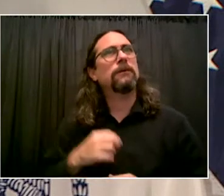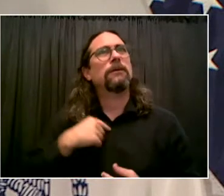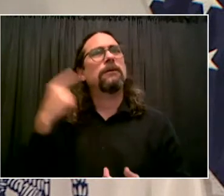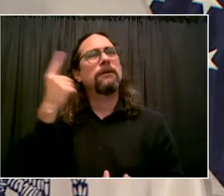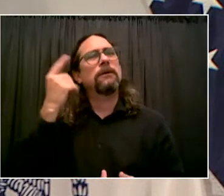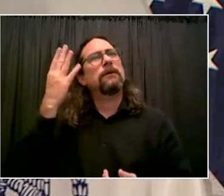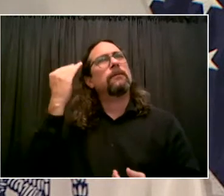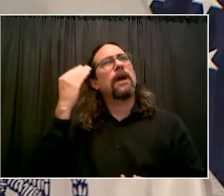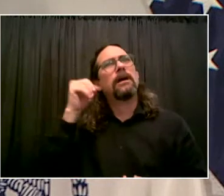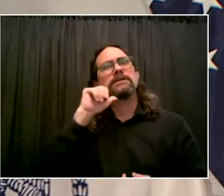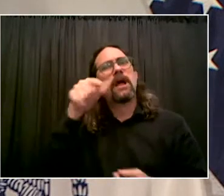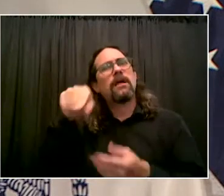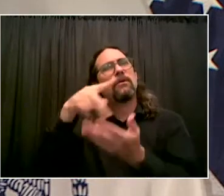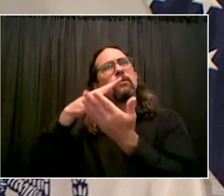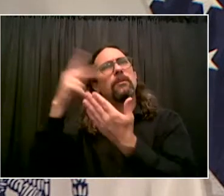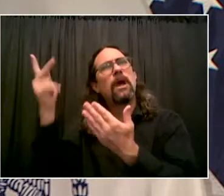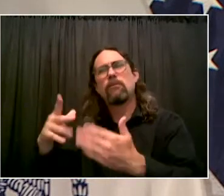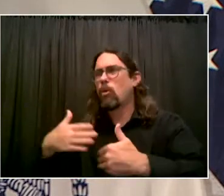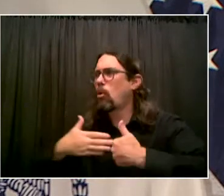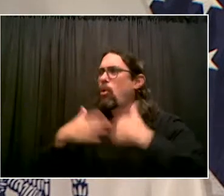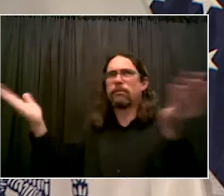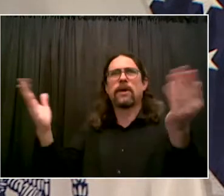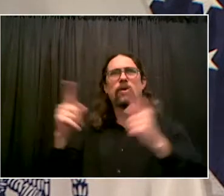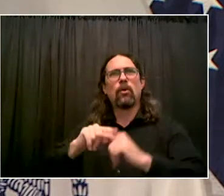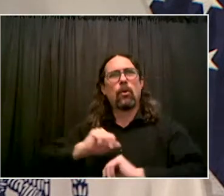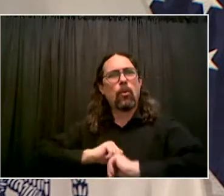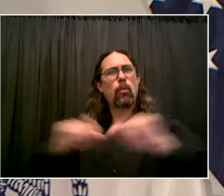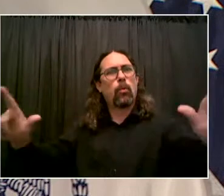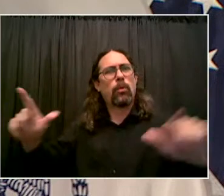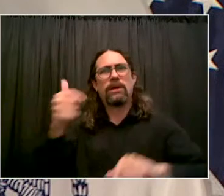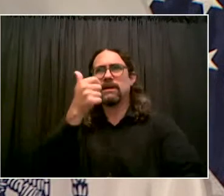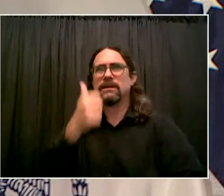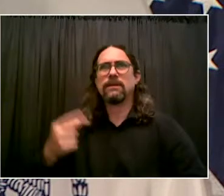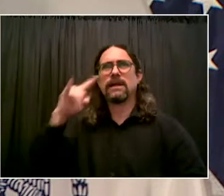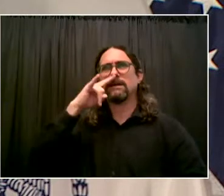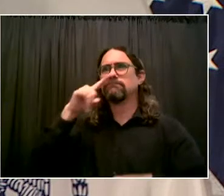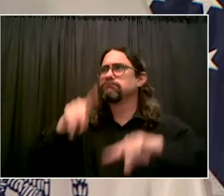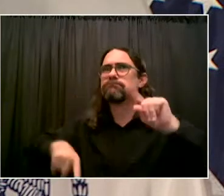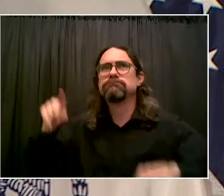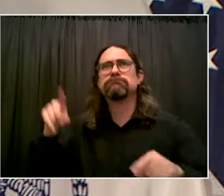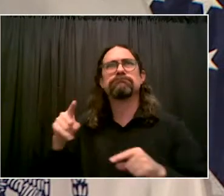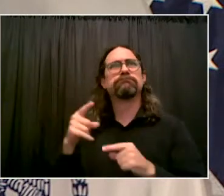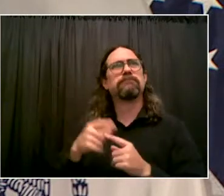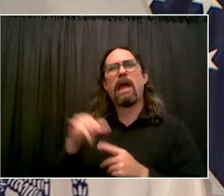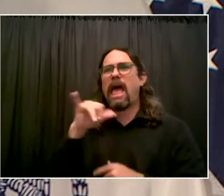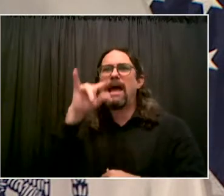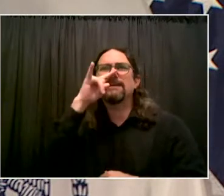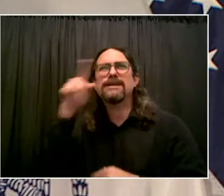PROGRAM SCHOOLWIDE AND LET ANYONE WHO IS INTERESTED IN A FOREIGN